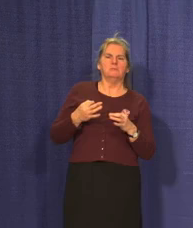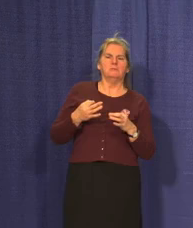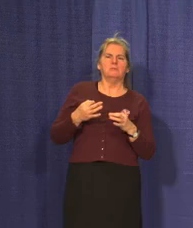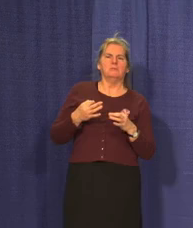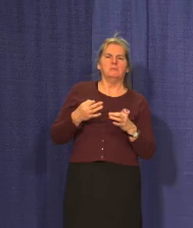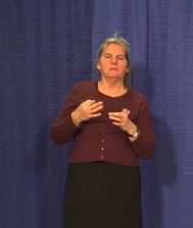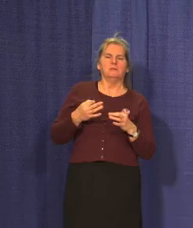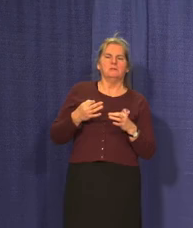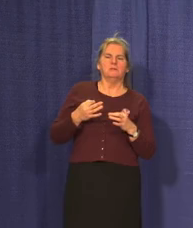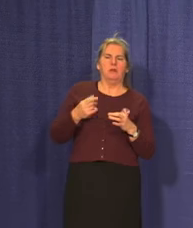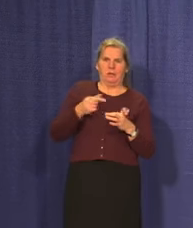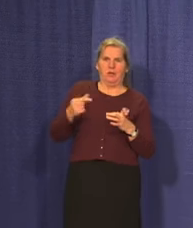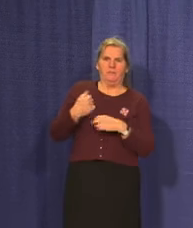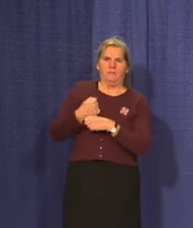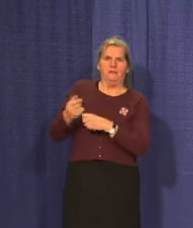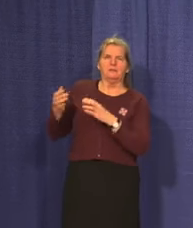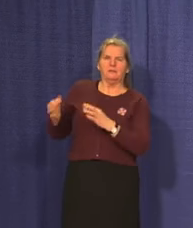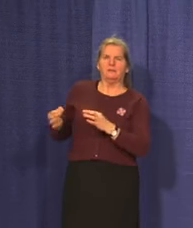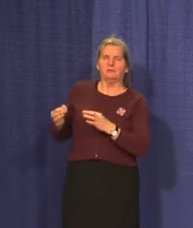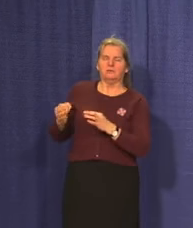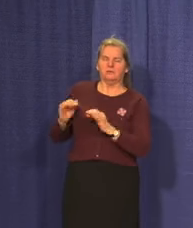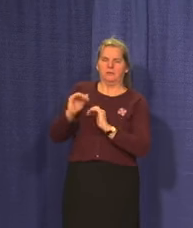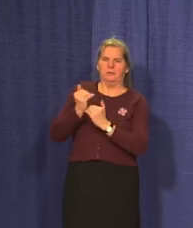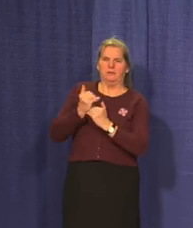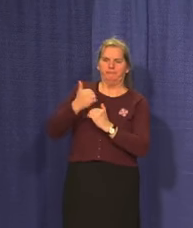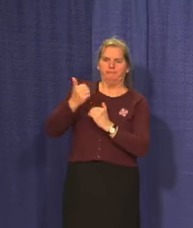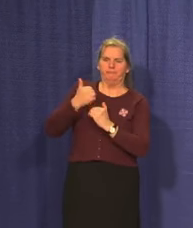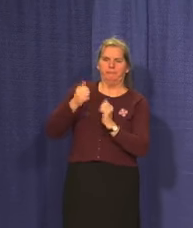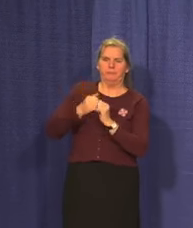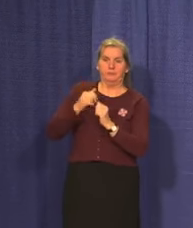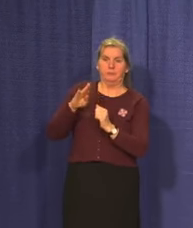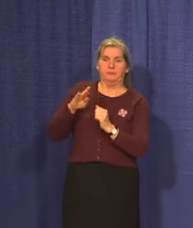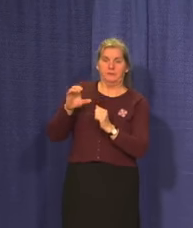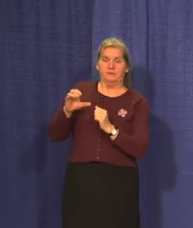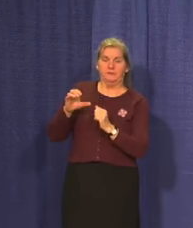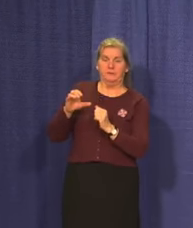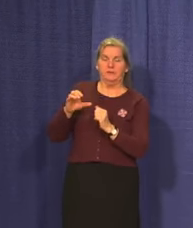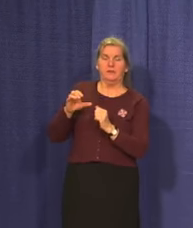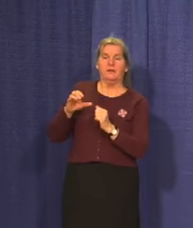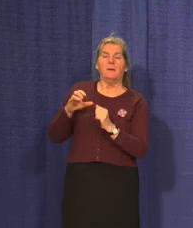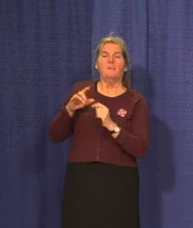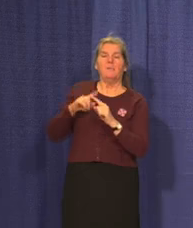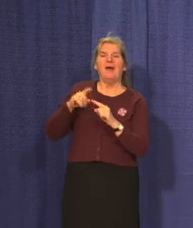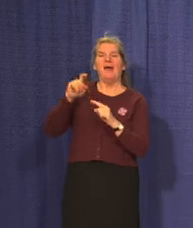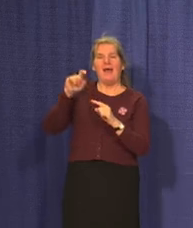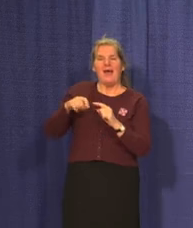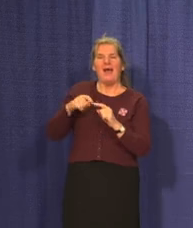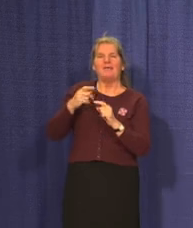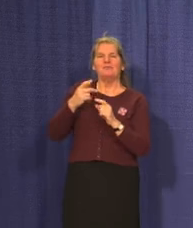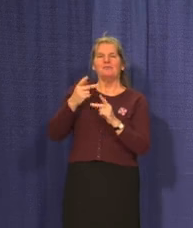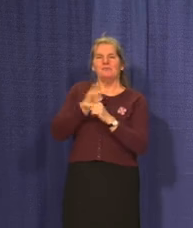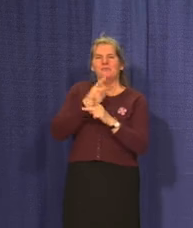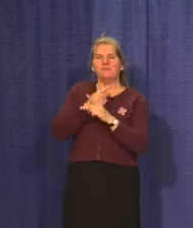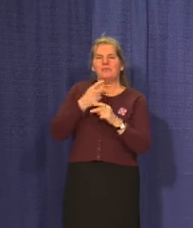TAKING, WE WANTED TO GET THE MESSAGE OUT AS SOON AS POSSIBLE. BUT THERE ARE A NUMBER OF CATEGORIES AND SUBCATEGORIES AND